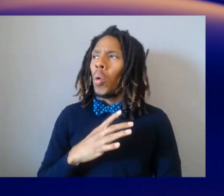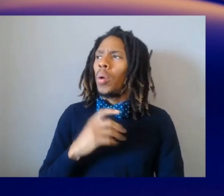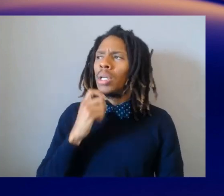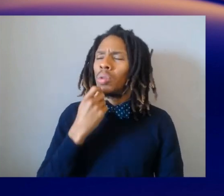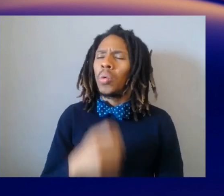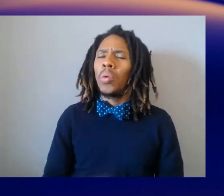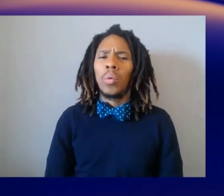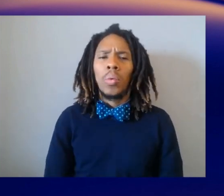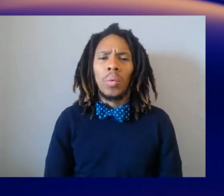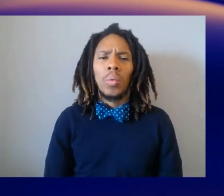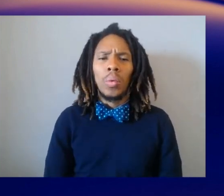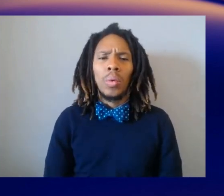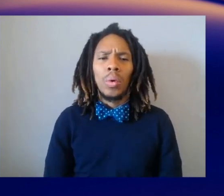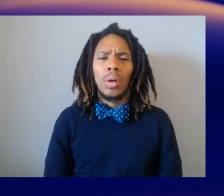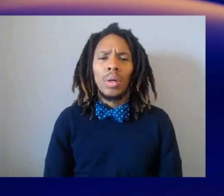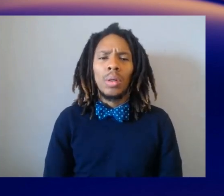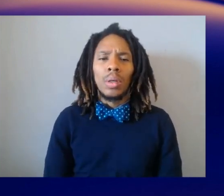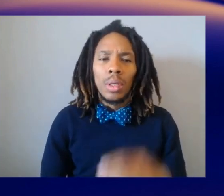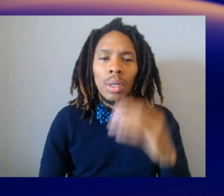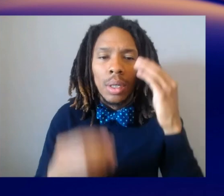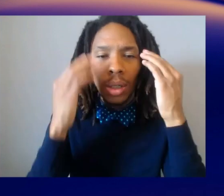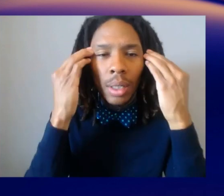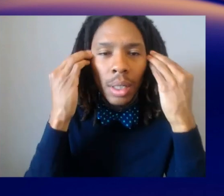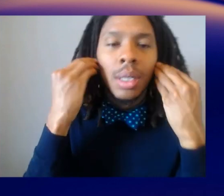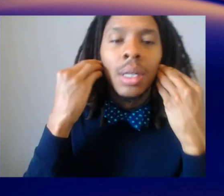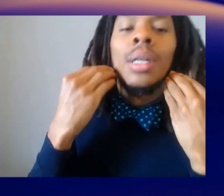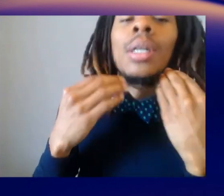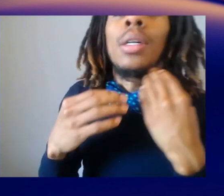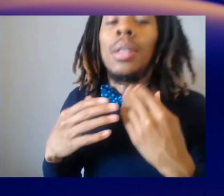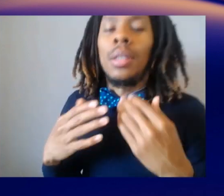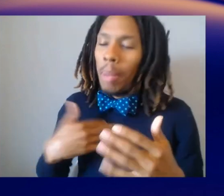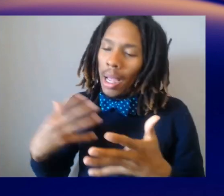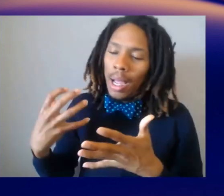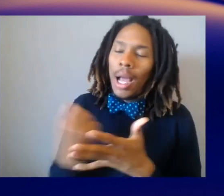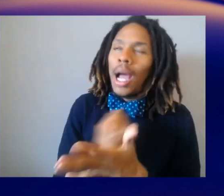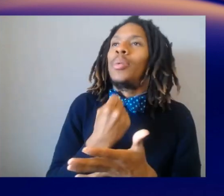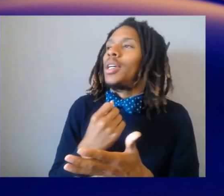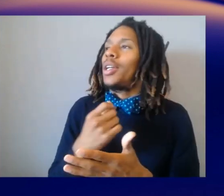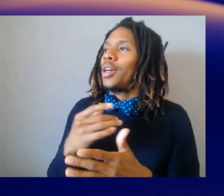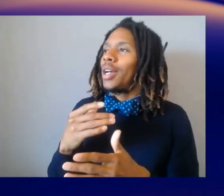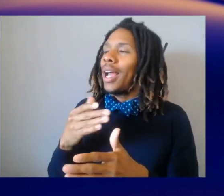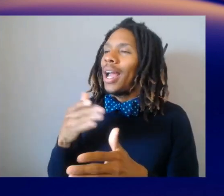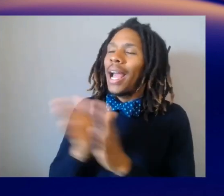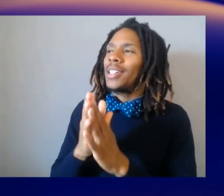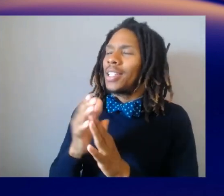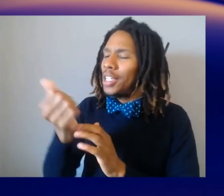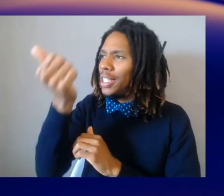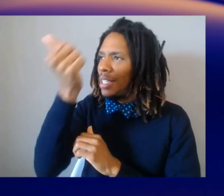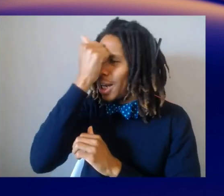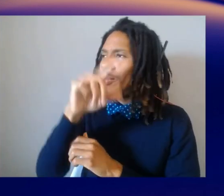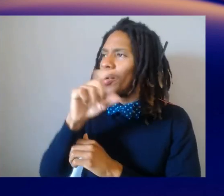So my chance to, to ask a really dumb question but when jumping back on the, on the compute side